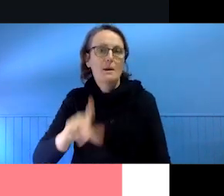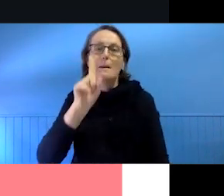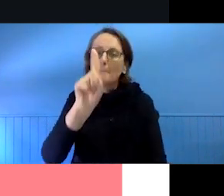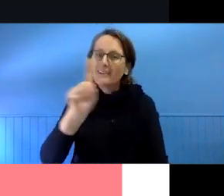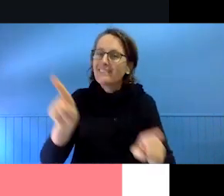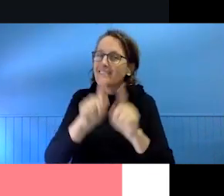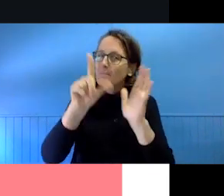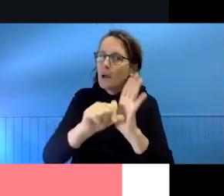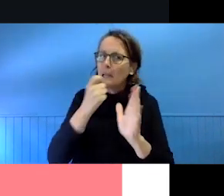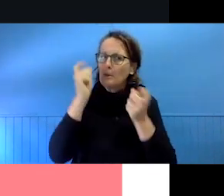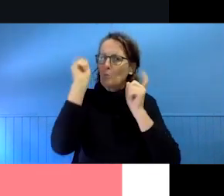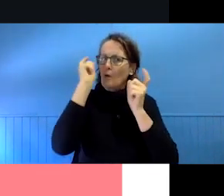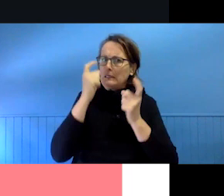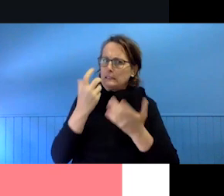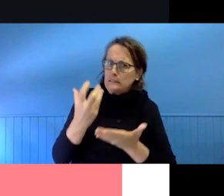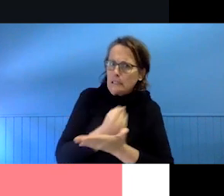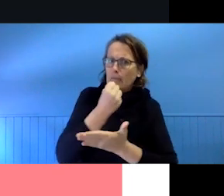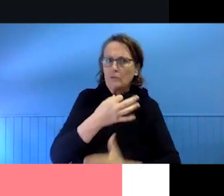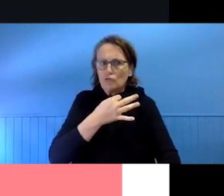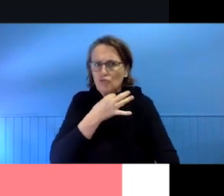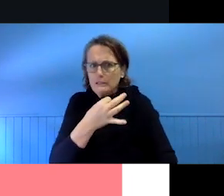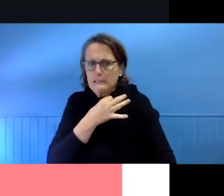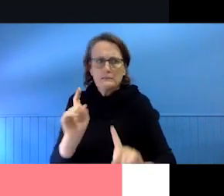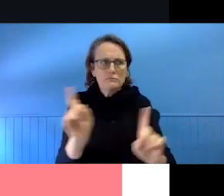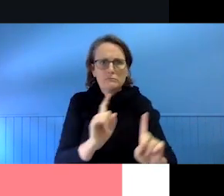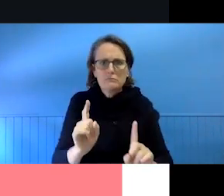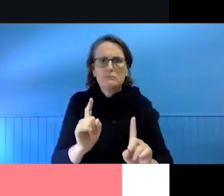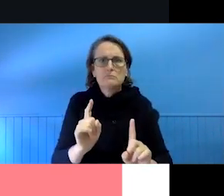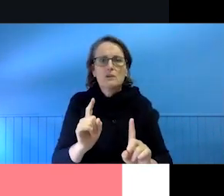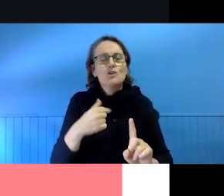they don't want to rush back. We can probably anticipate several more